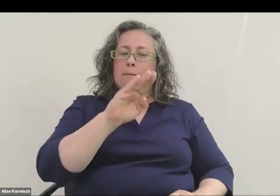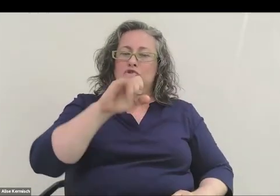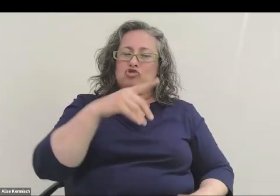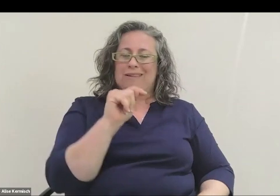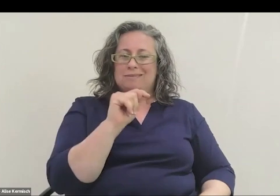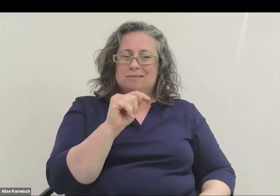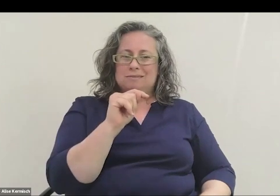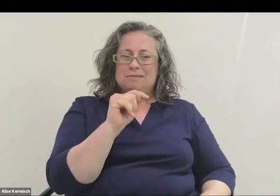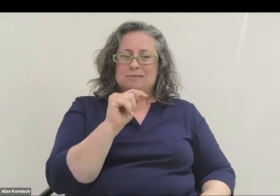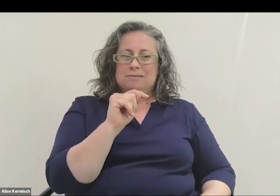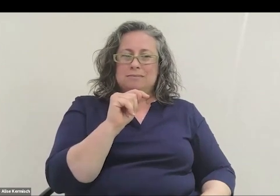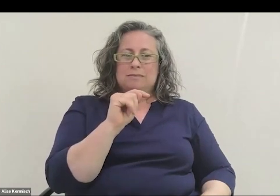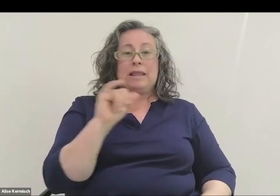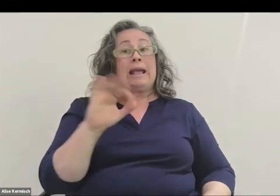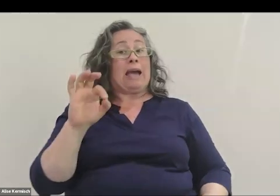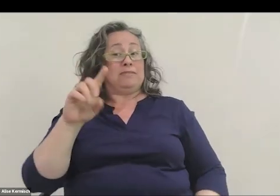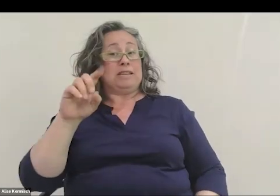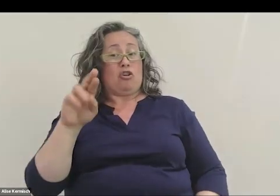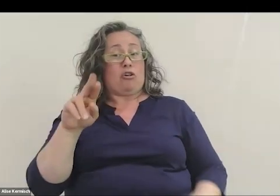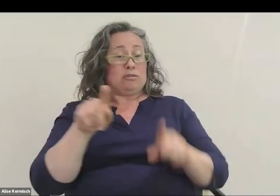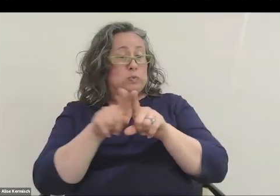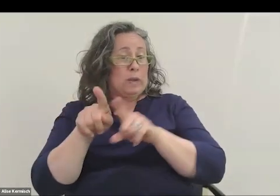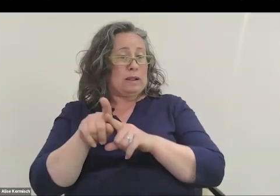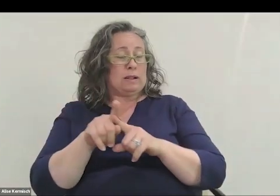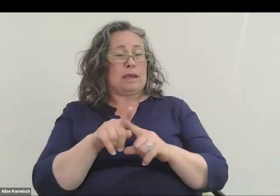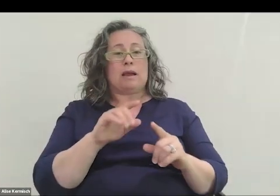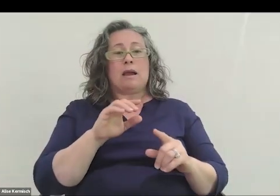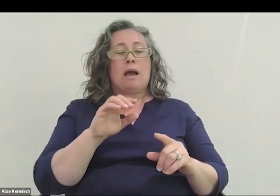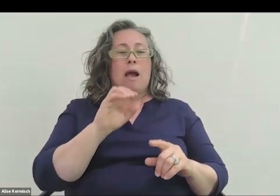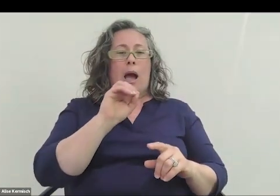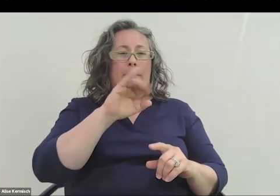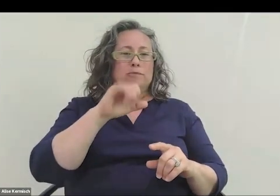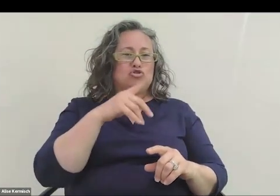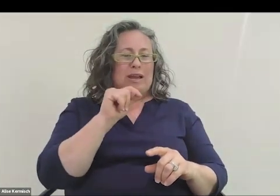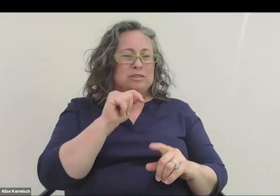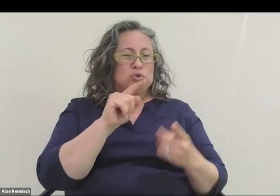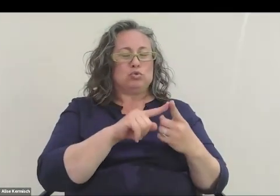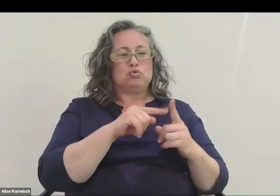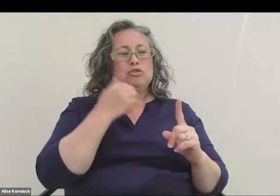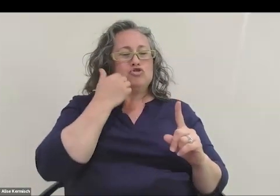and I think about this like with FDR as well, objects to shame other disabled people for not performing their disabilities correctly